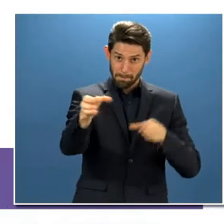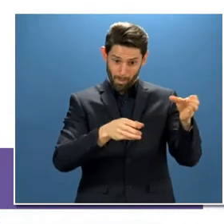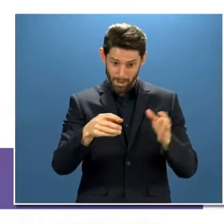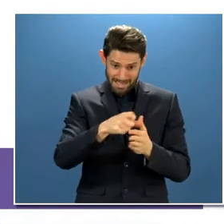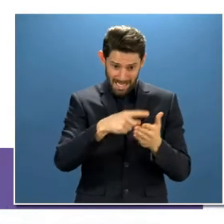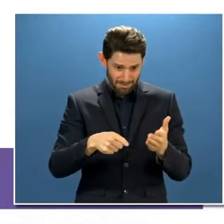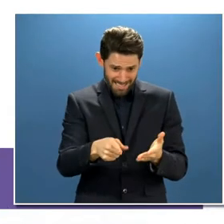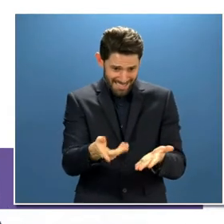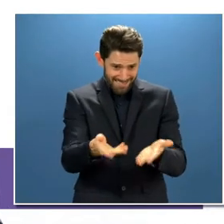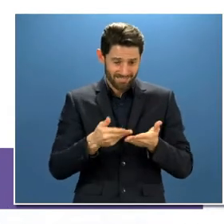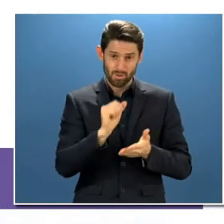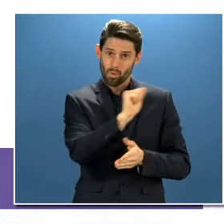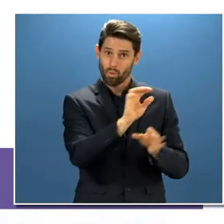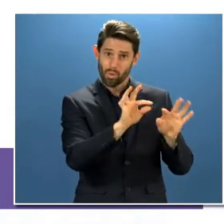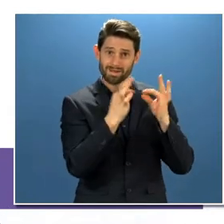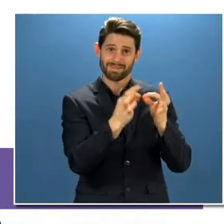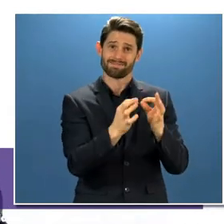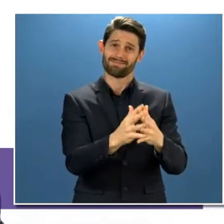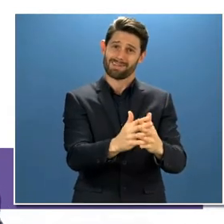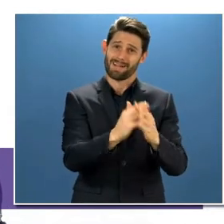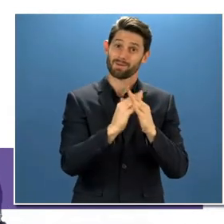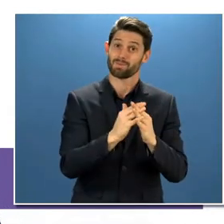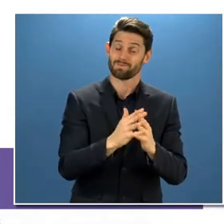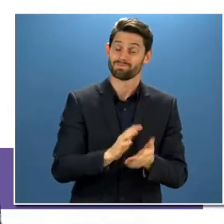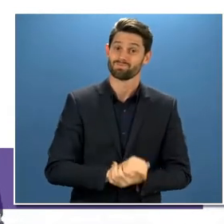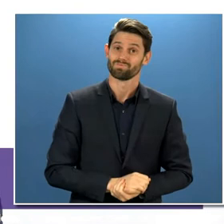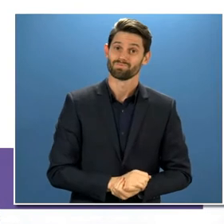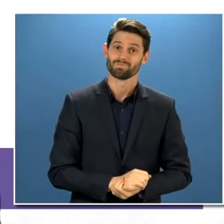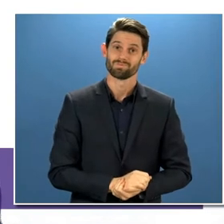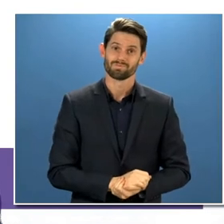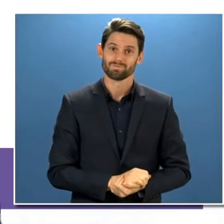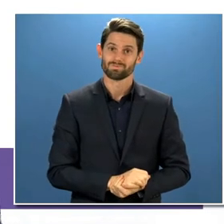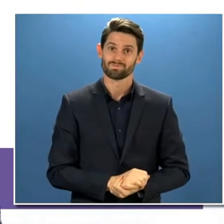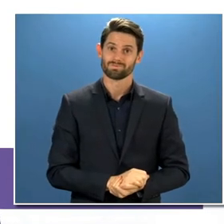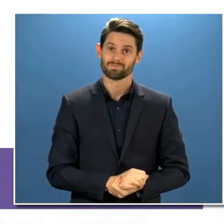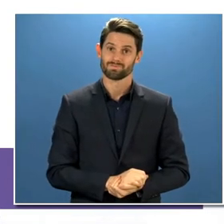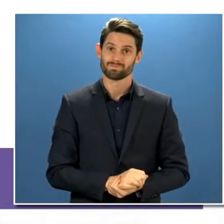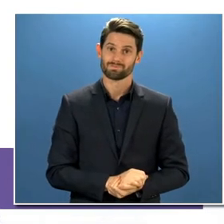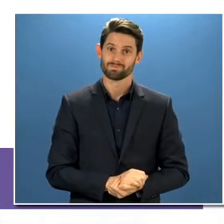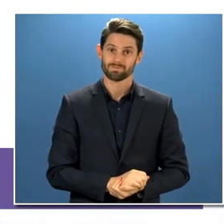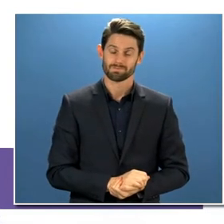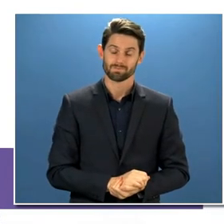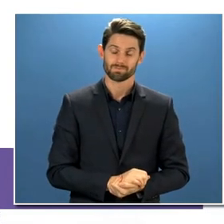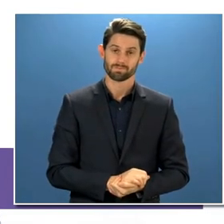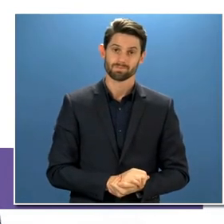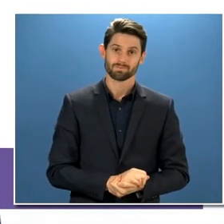So when we look at the key constituent elements to the program, there is buy-in